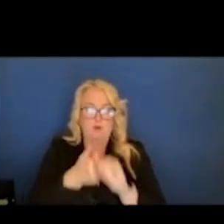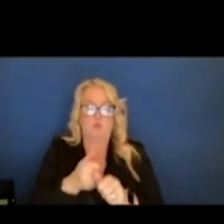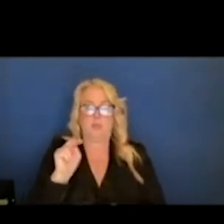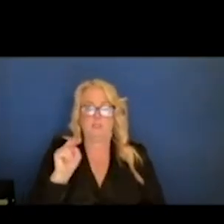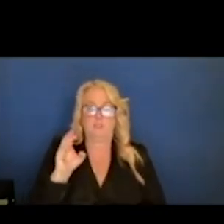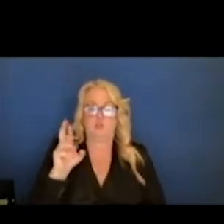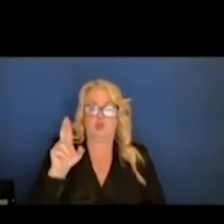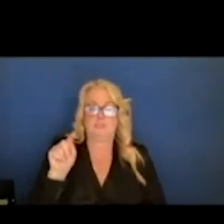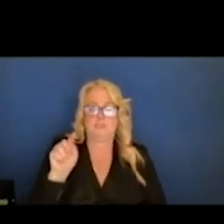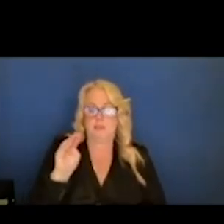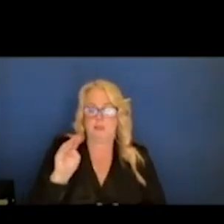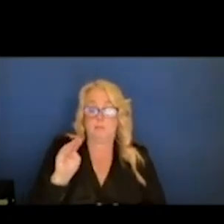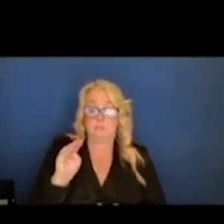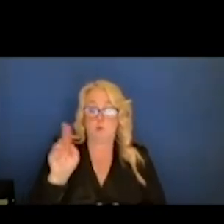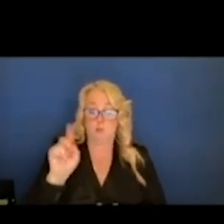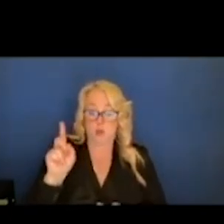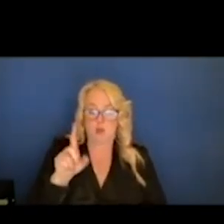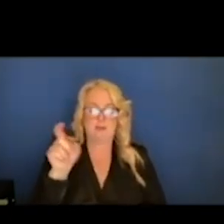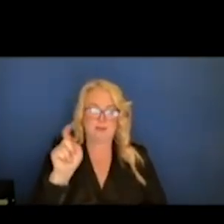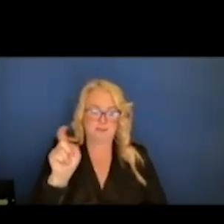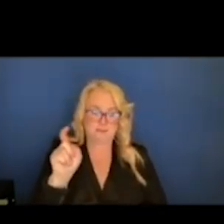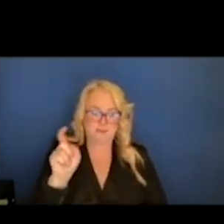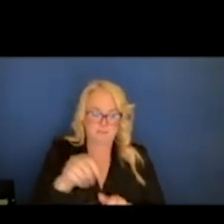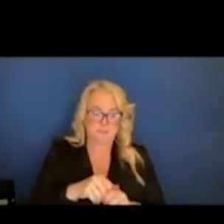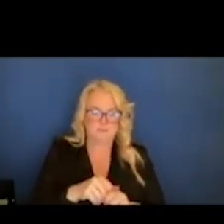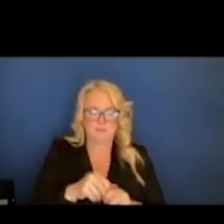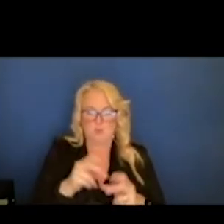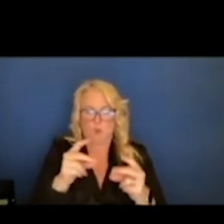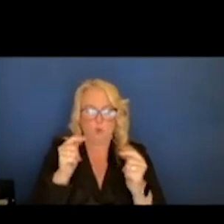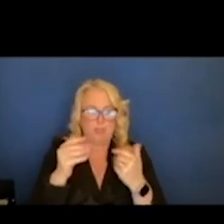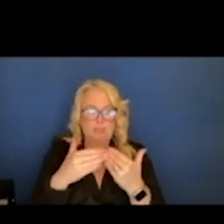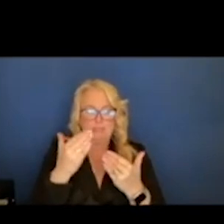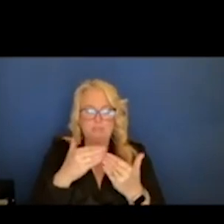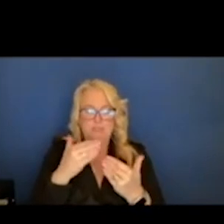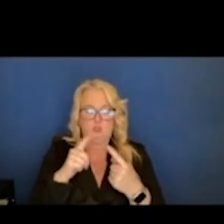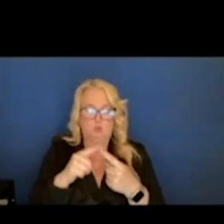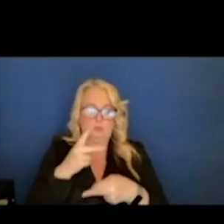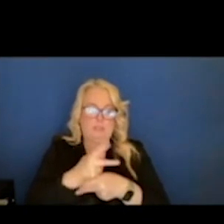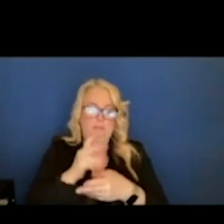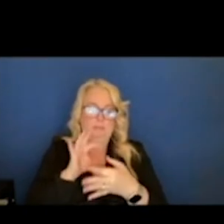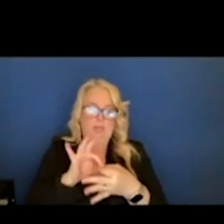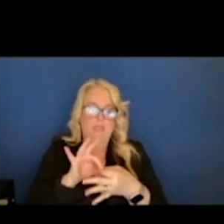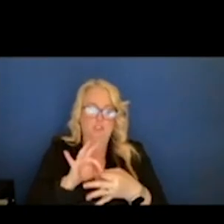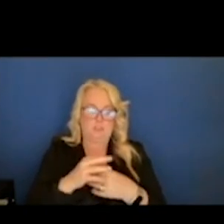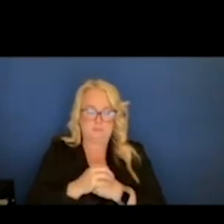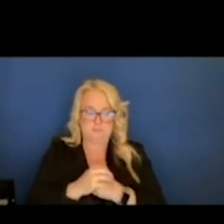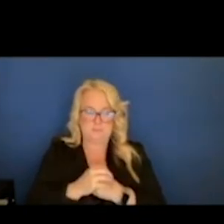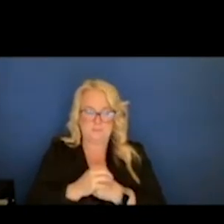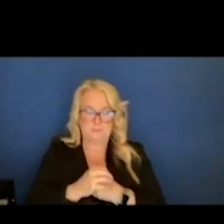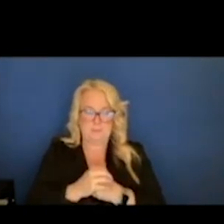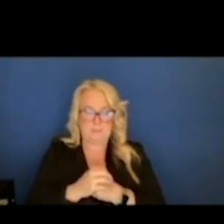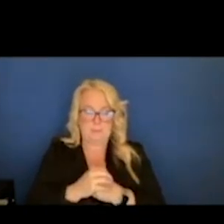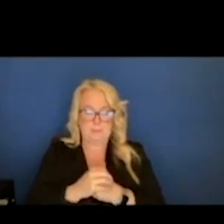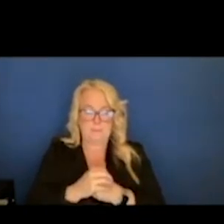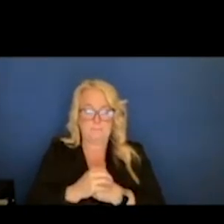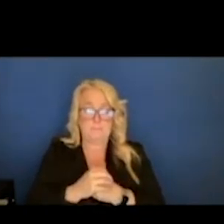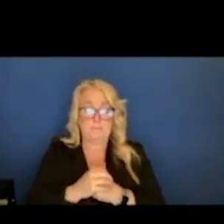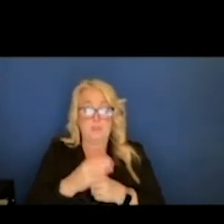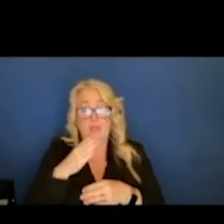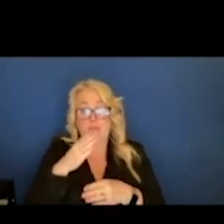following NCRTM on X. It’s a quick and easy way to stay connected.